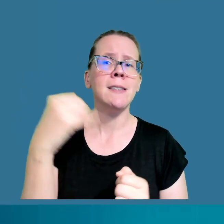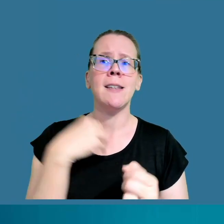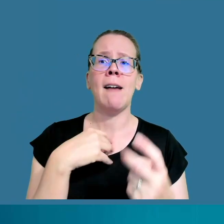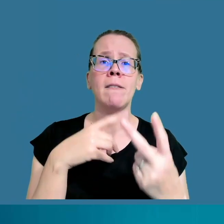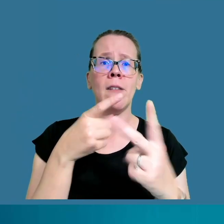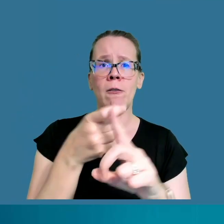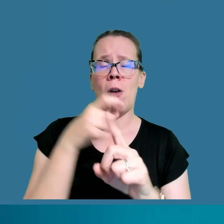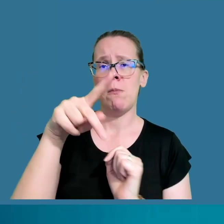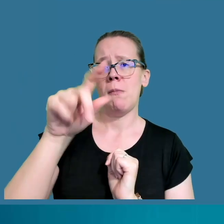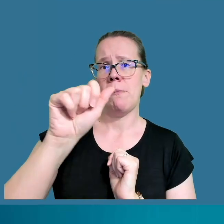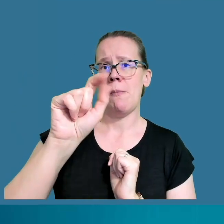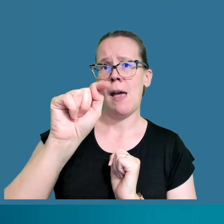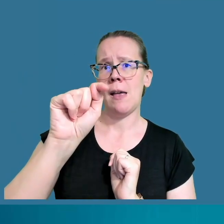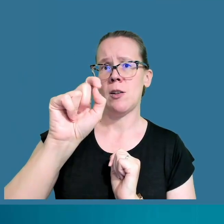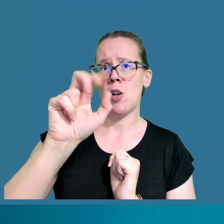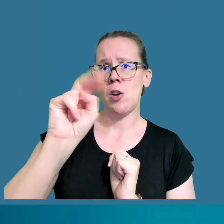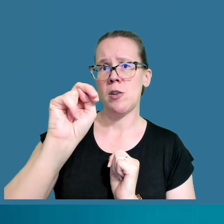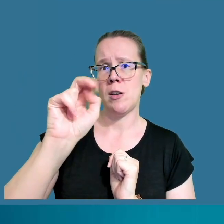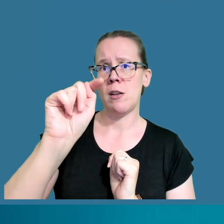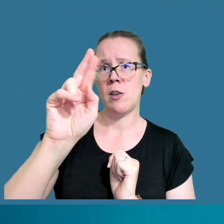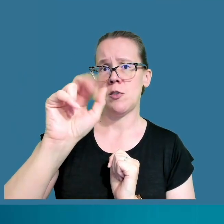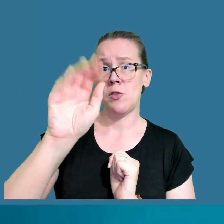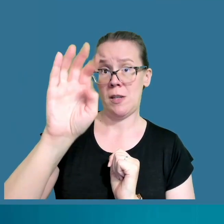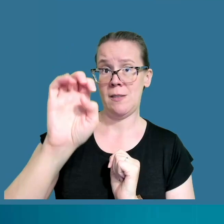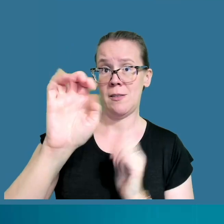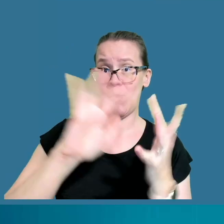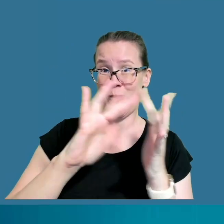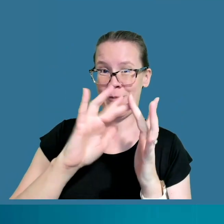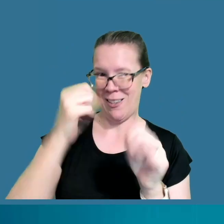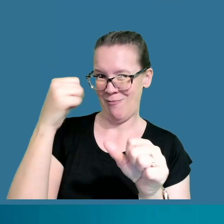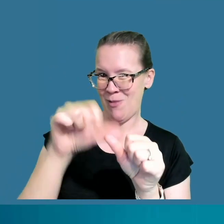and then if you're looking for other really simple patterns, there are two free patterns